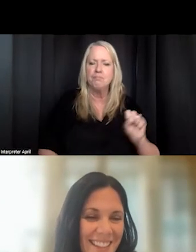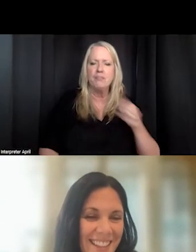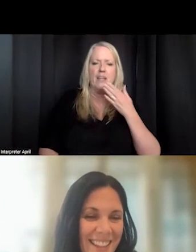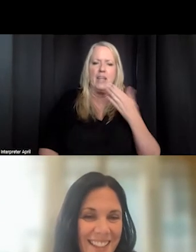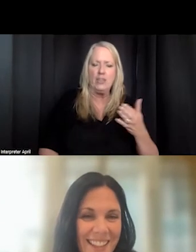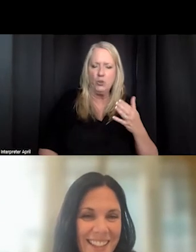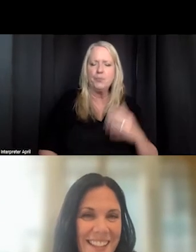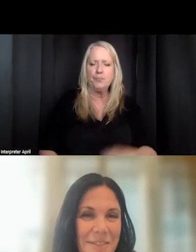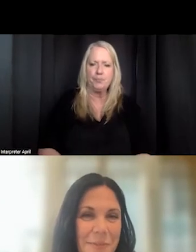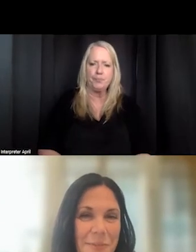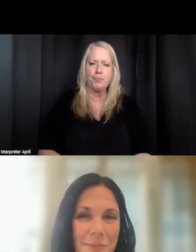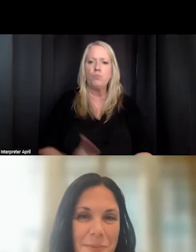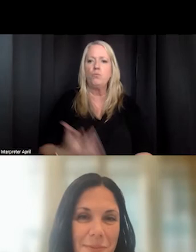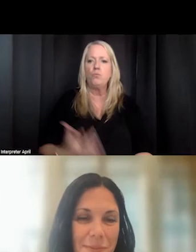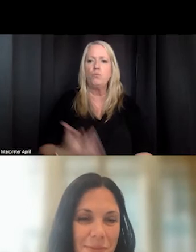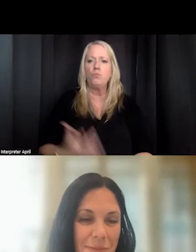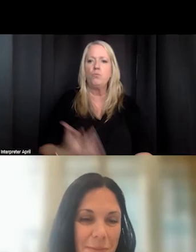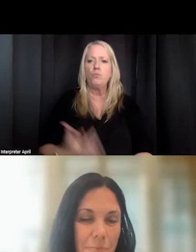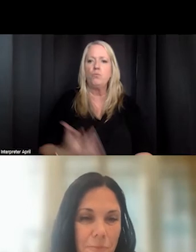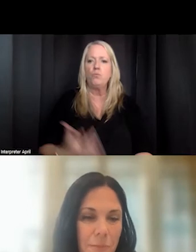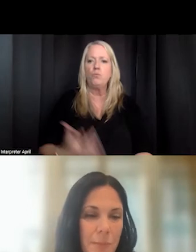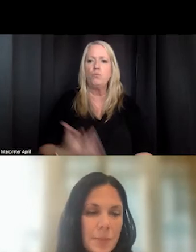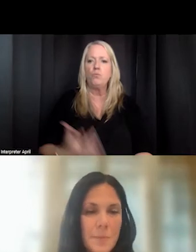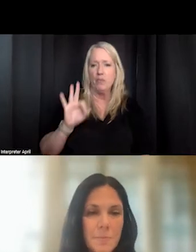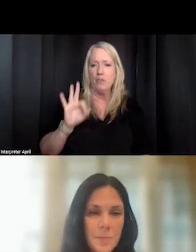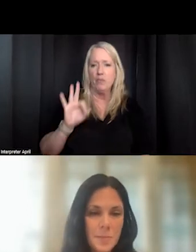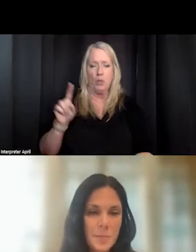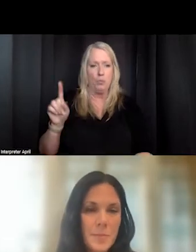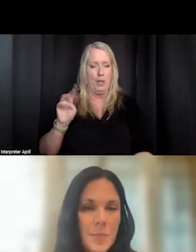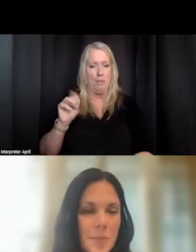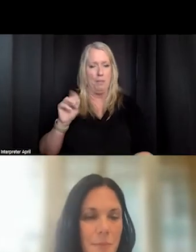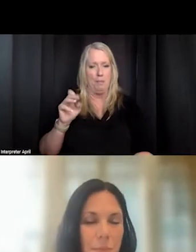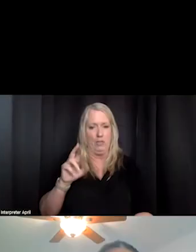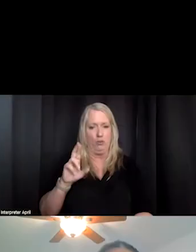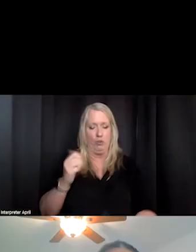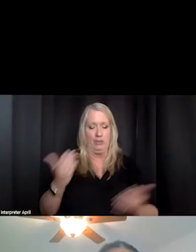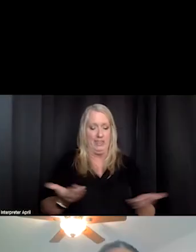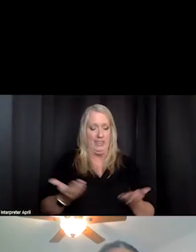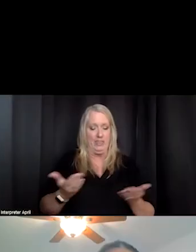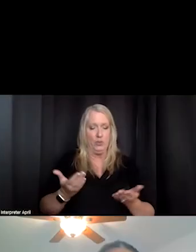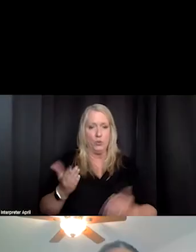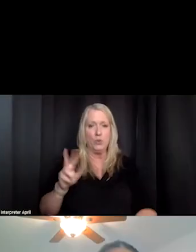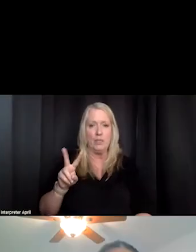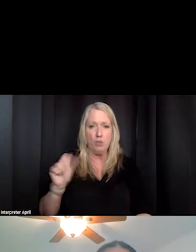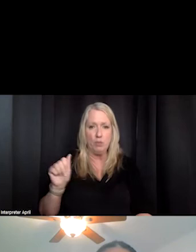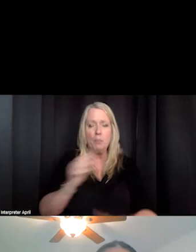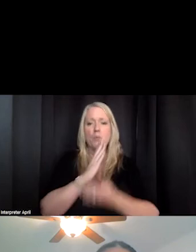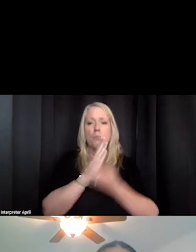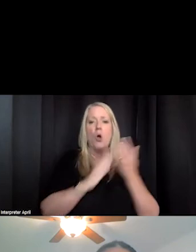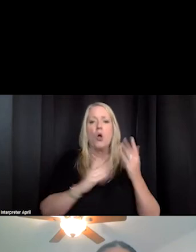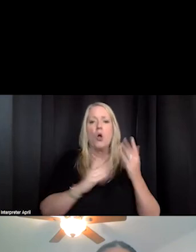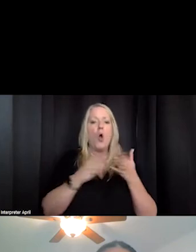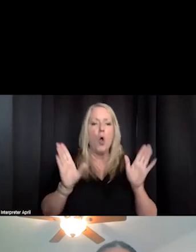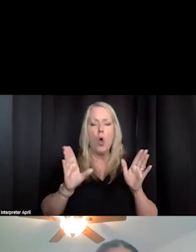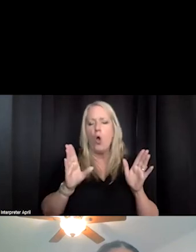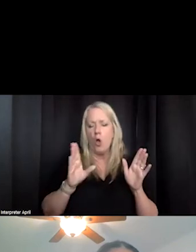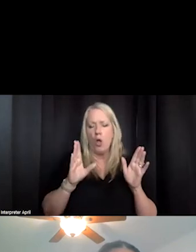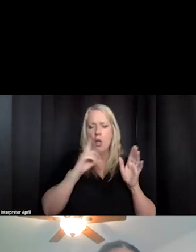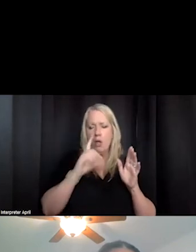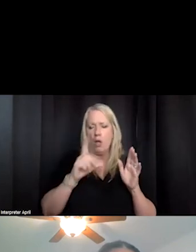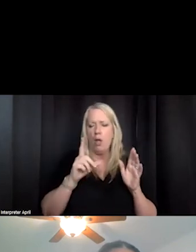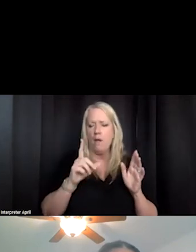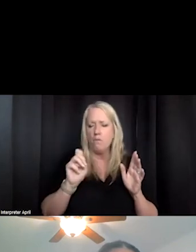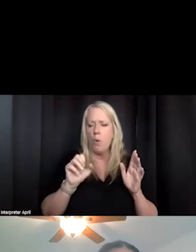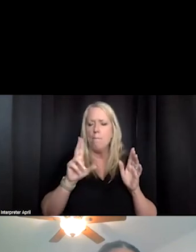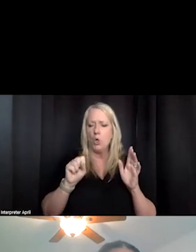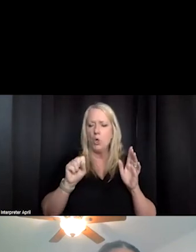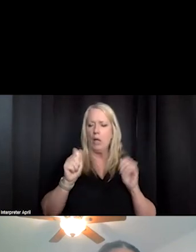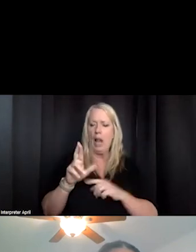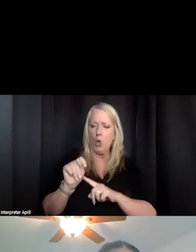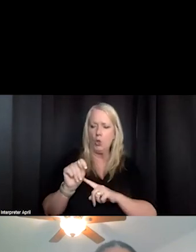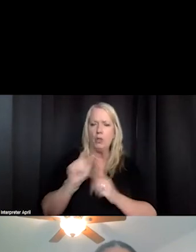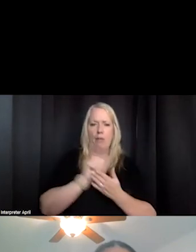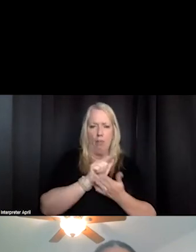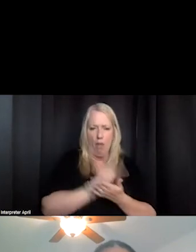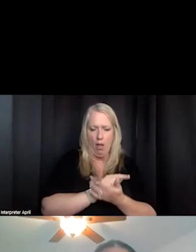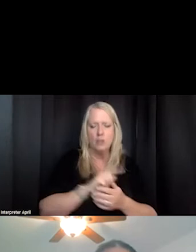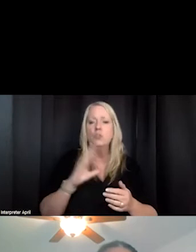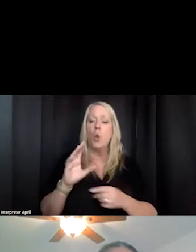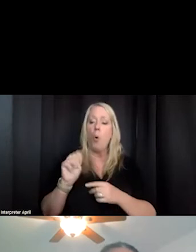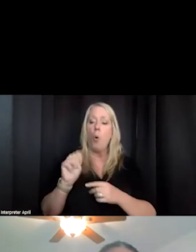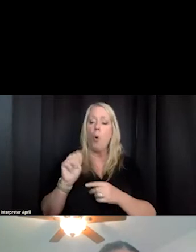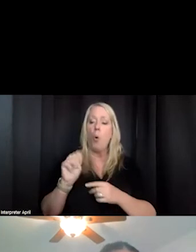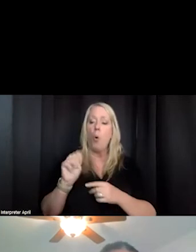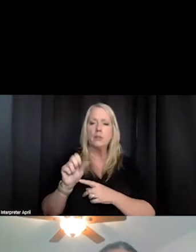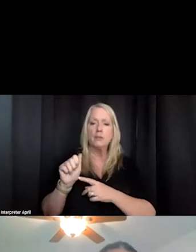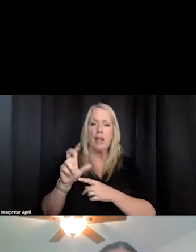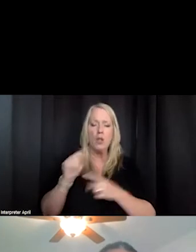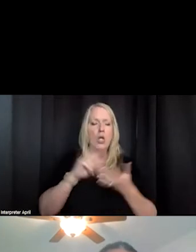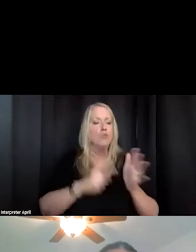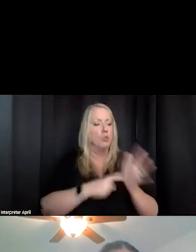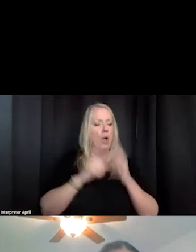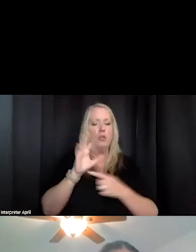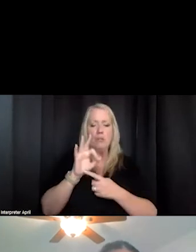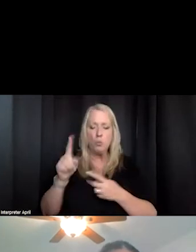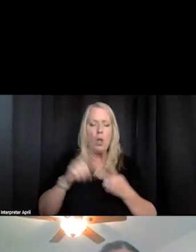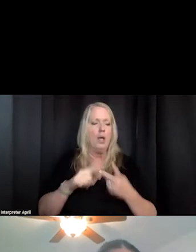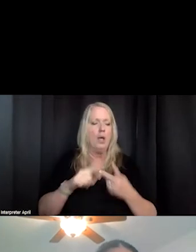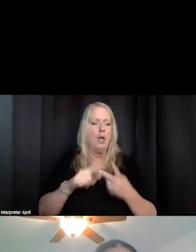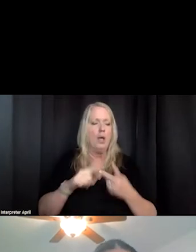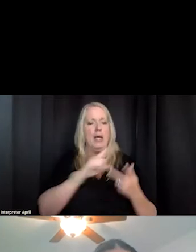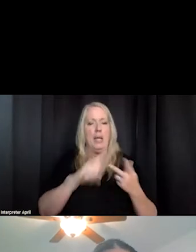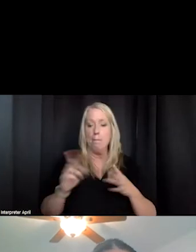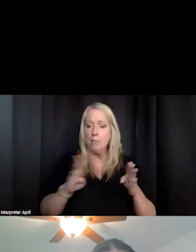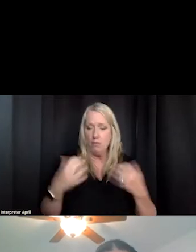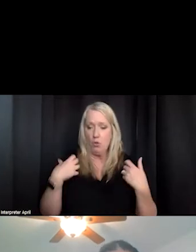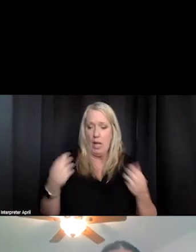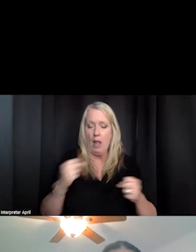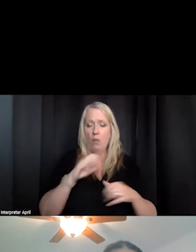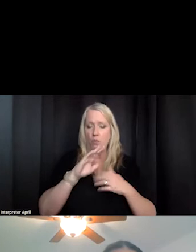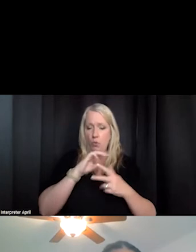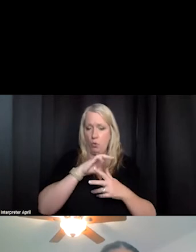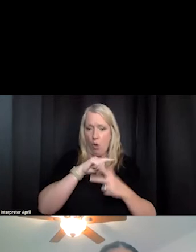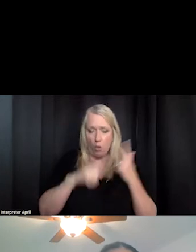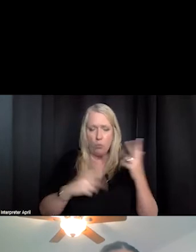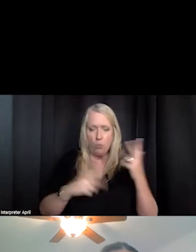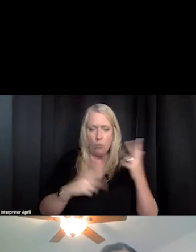WE DEVELOPED THE 911 MATRIX. AS PART OF THE MARCUS ALERT LAW. COME TOGETHER TO CREATE A PLAN